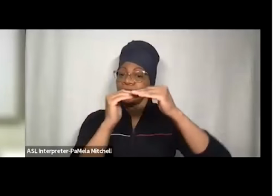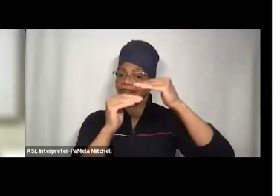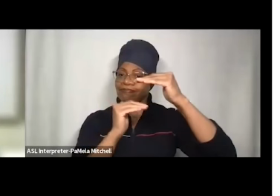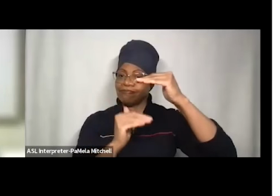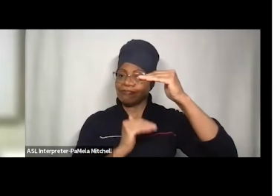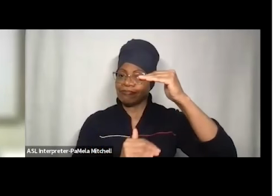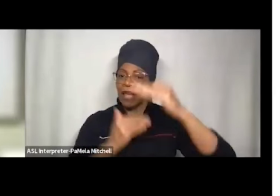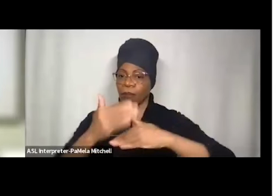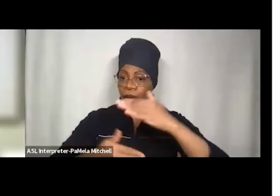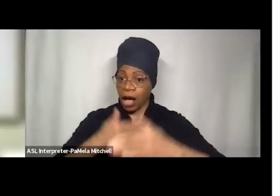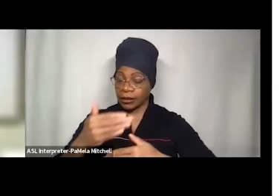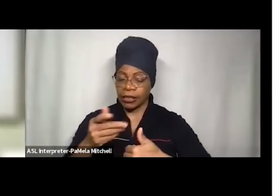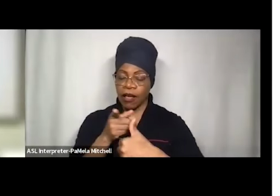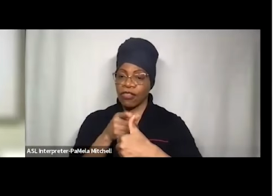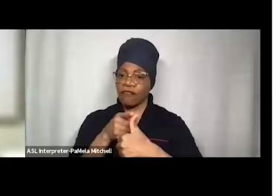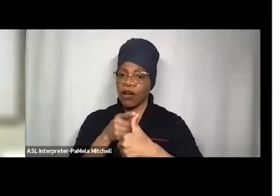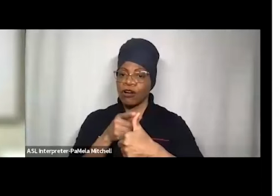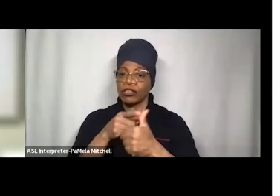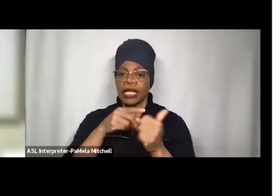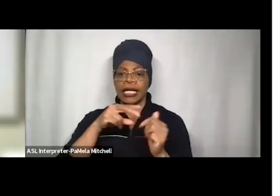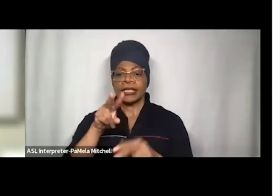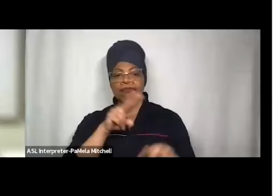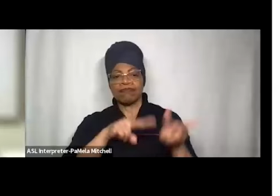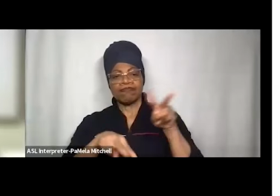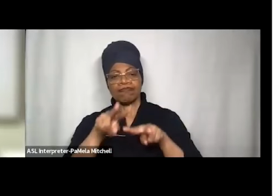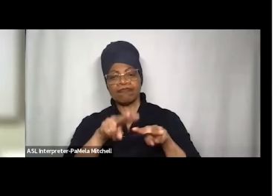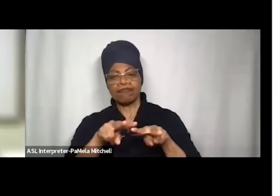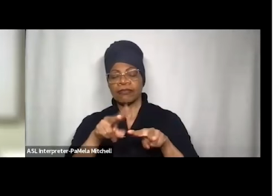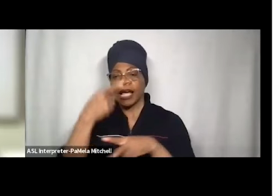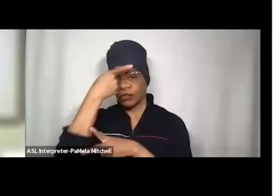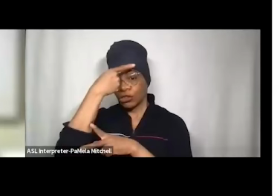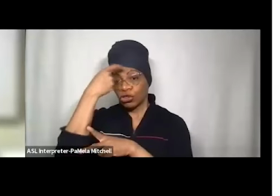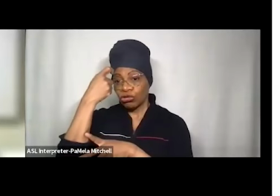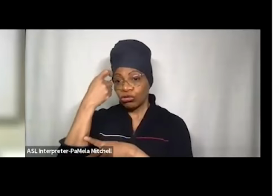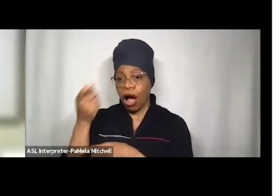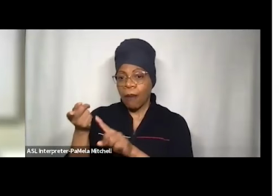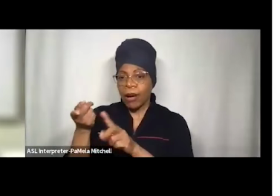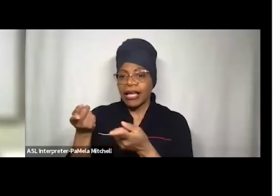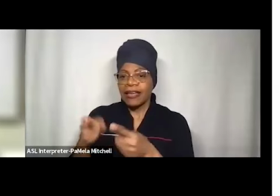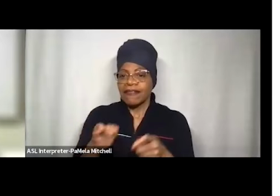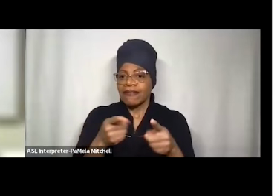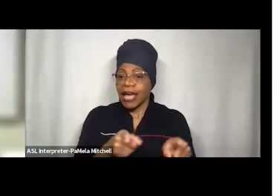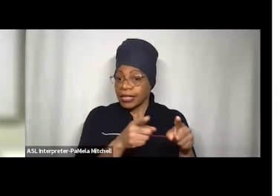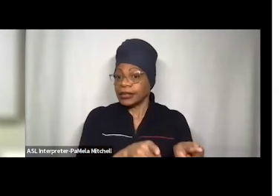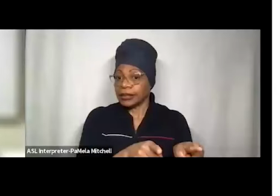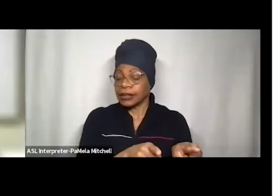One is just looking at the history of trauma events that have occurred. So as you know in the justice system,